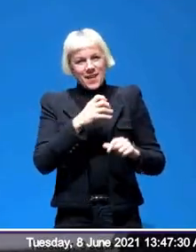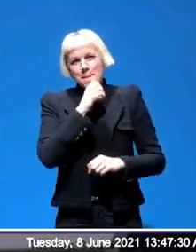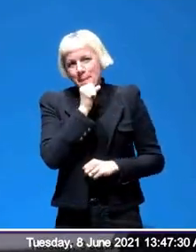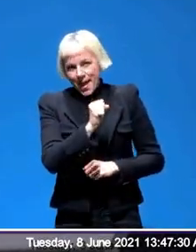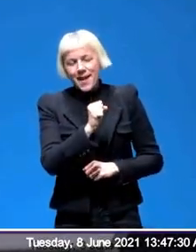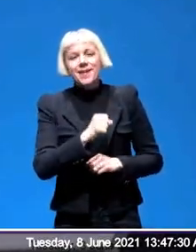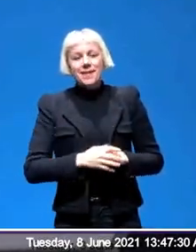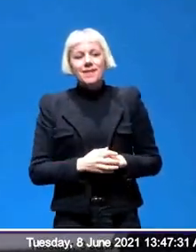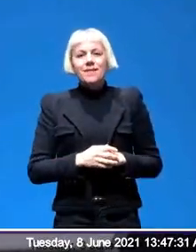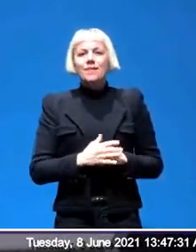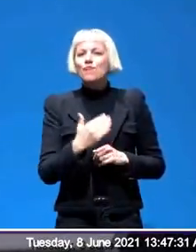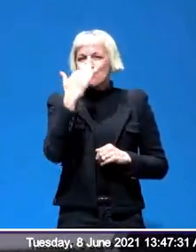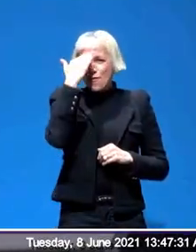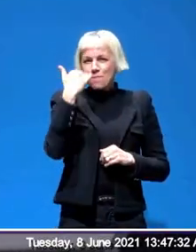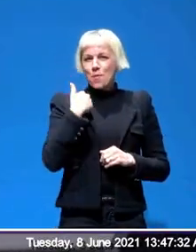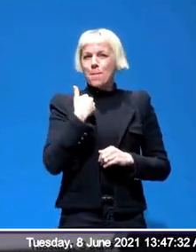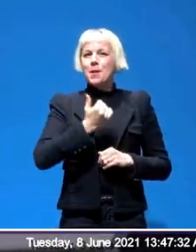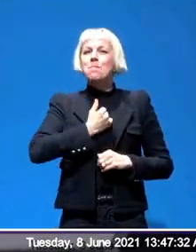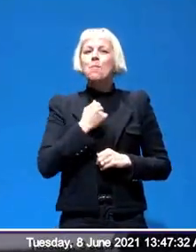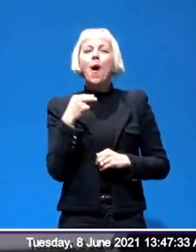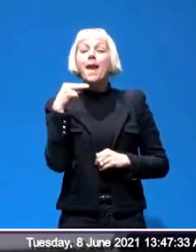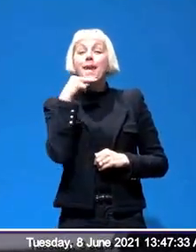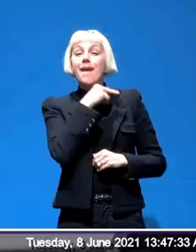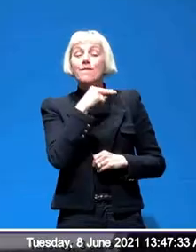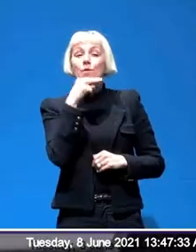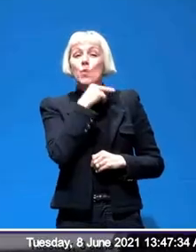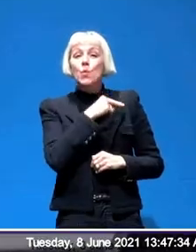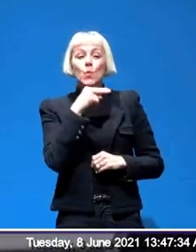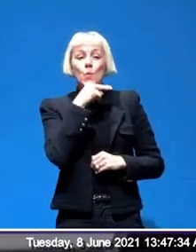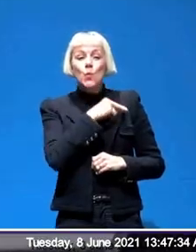He reminded me a lot of my nephew, who functions very similar to Daniel.